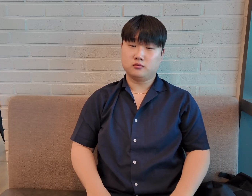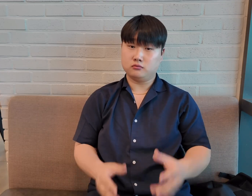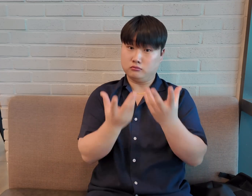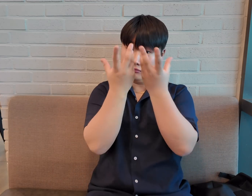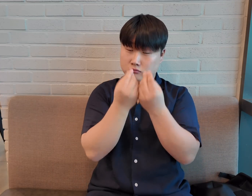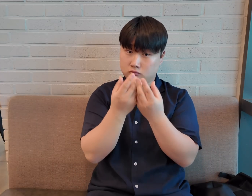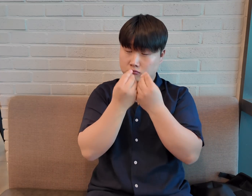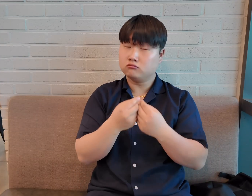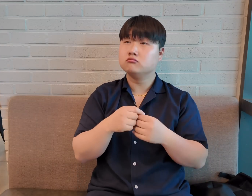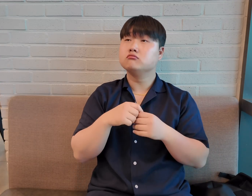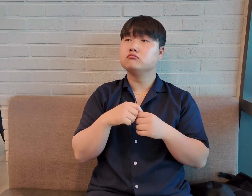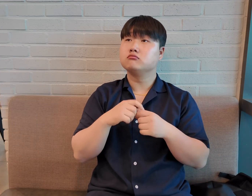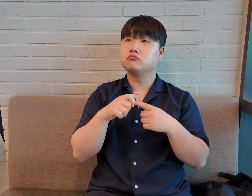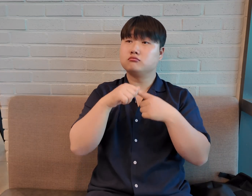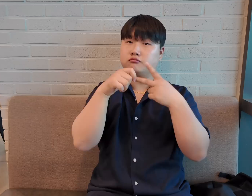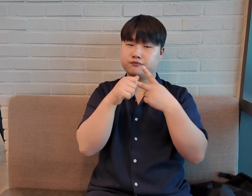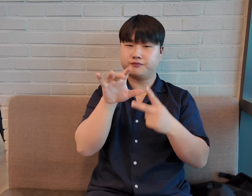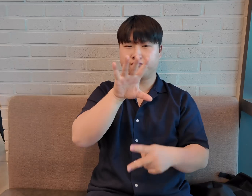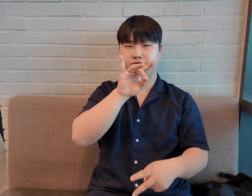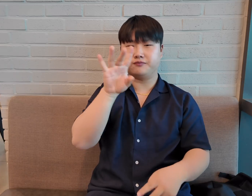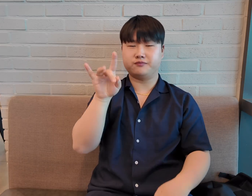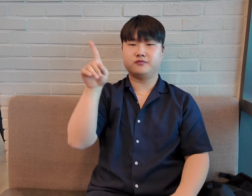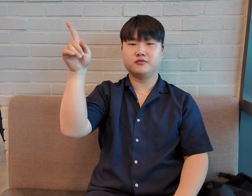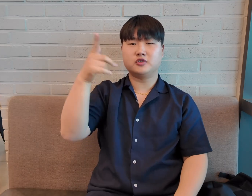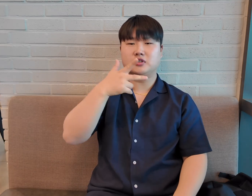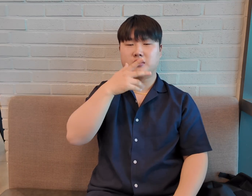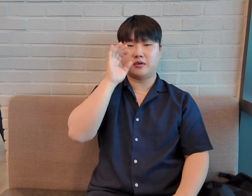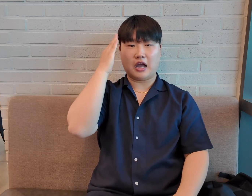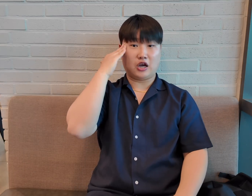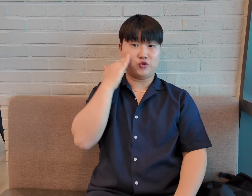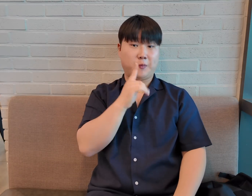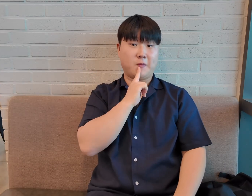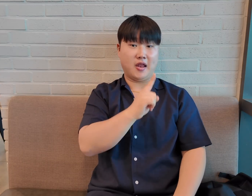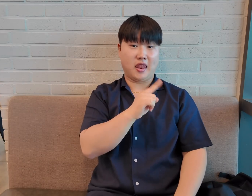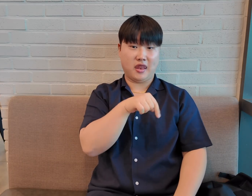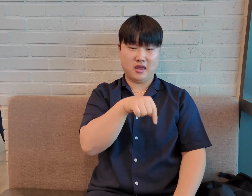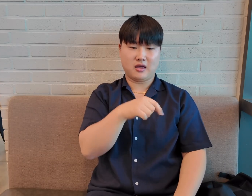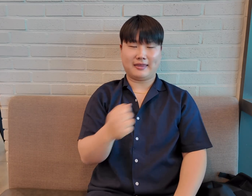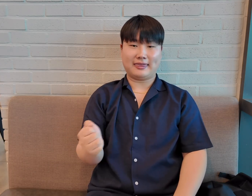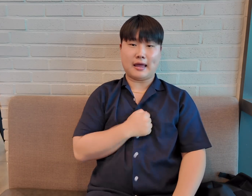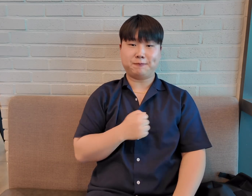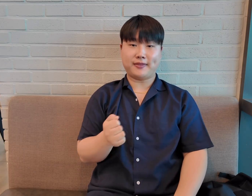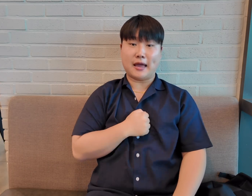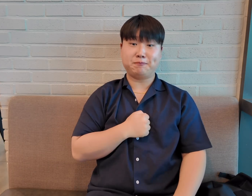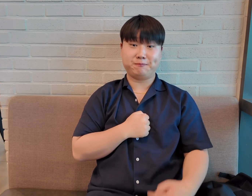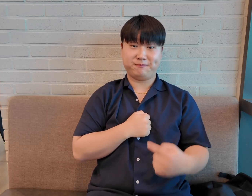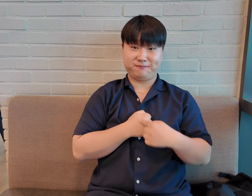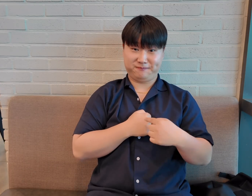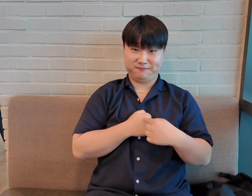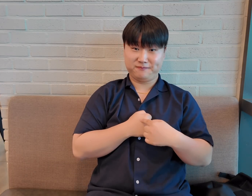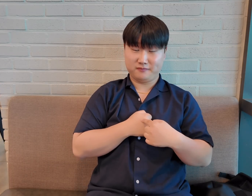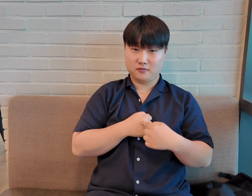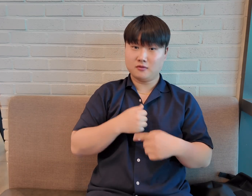Sometimes, there is in Korean.